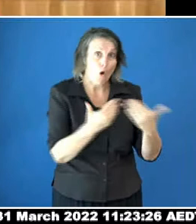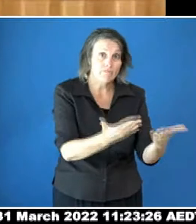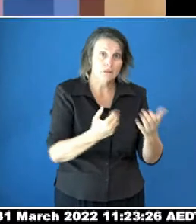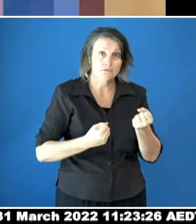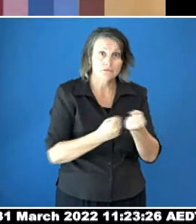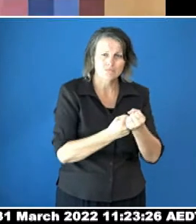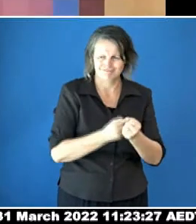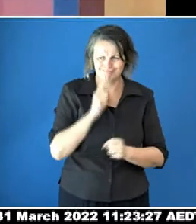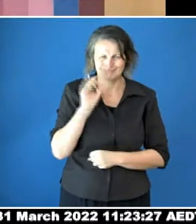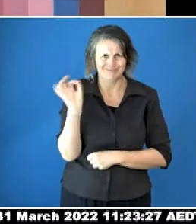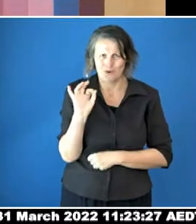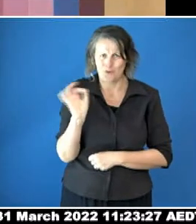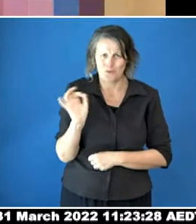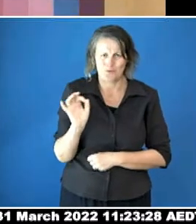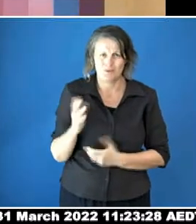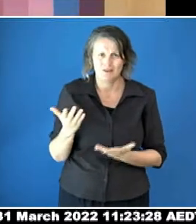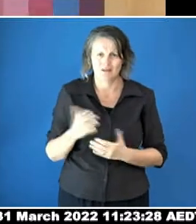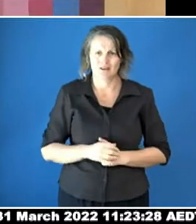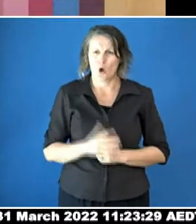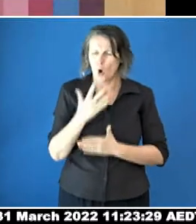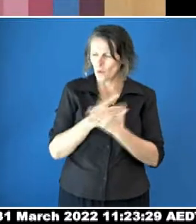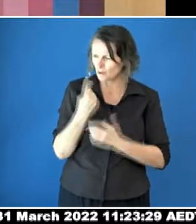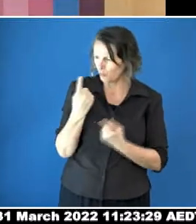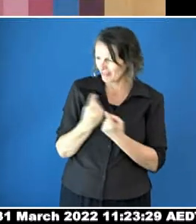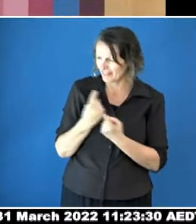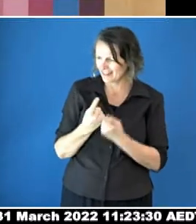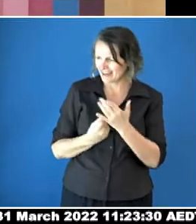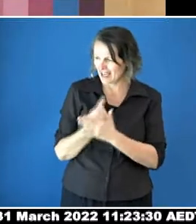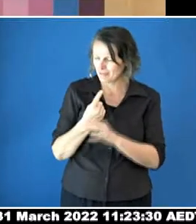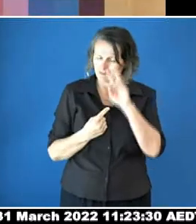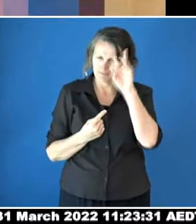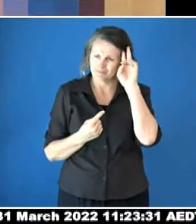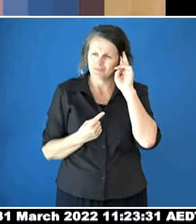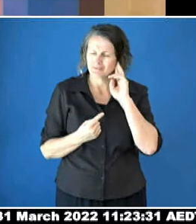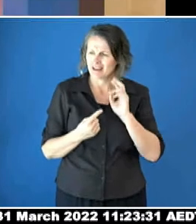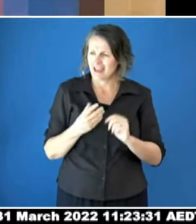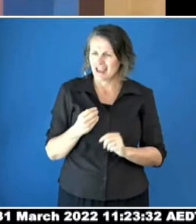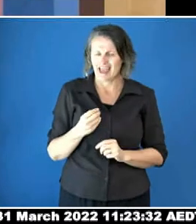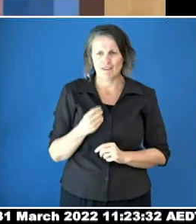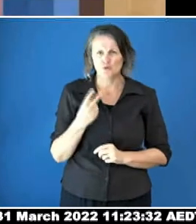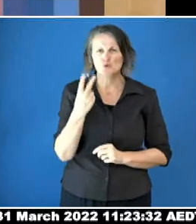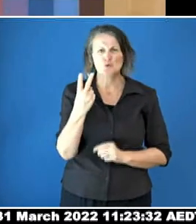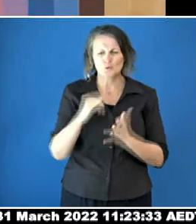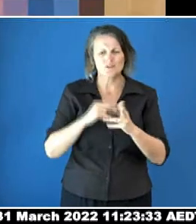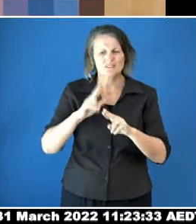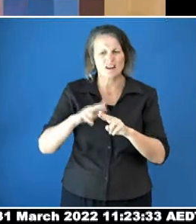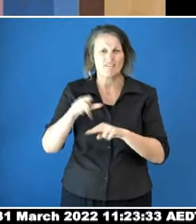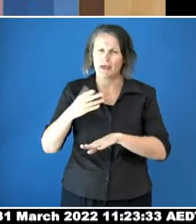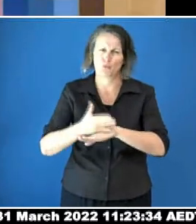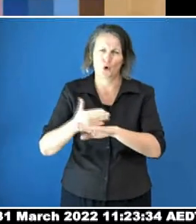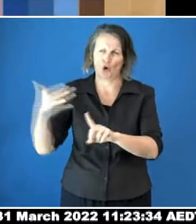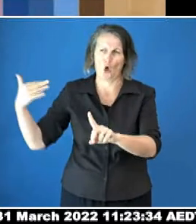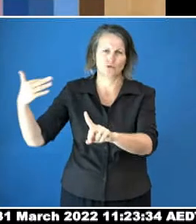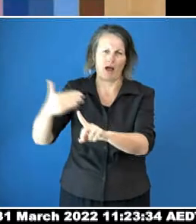No. The only thing that happened was that two long-term workers who'd known